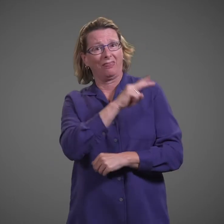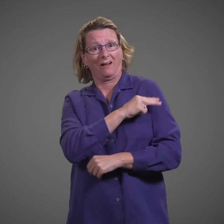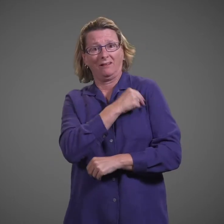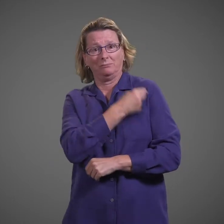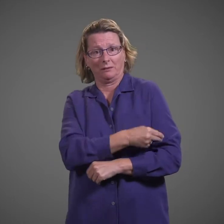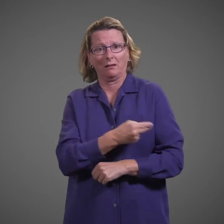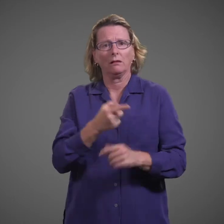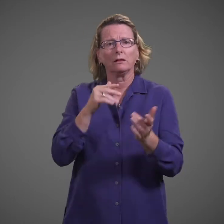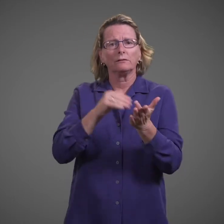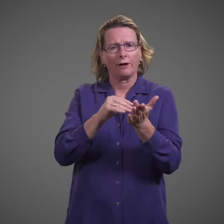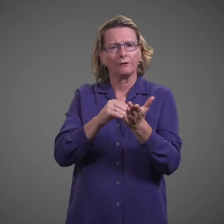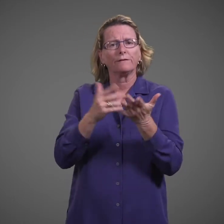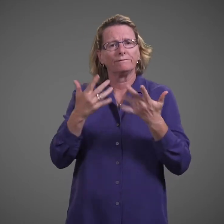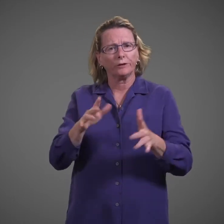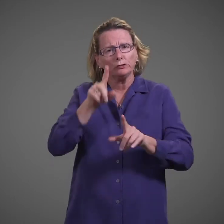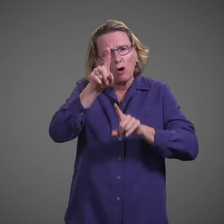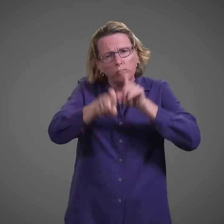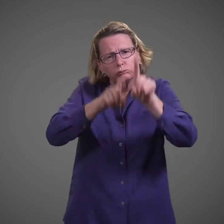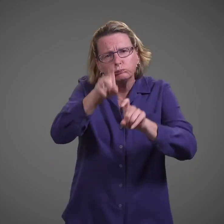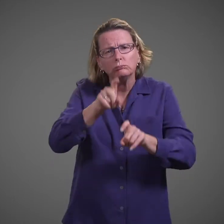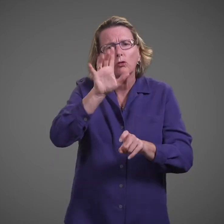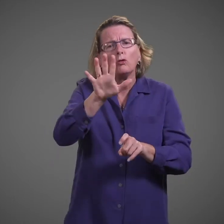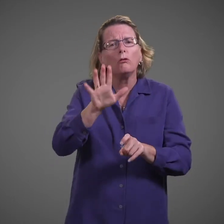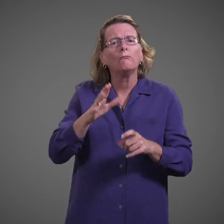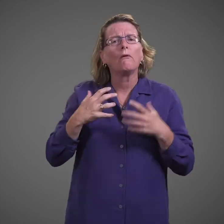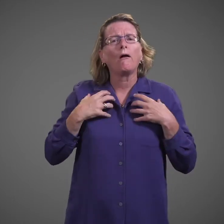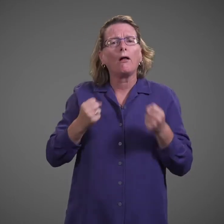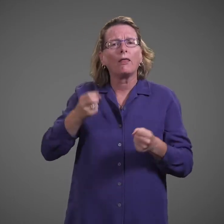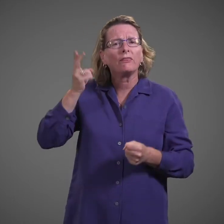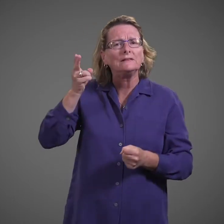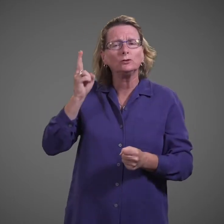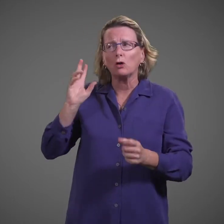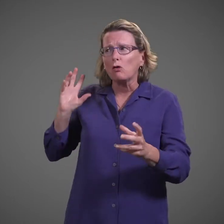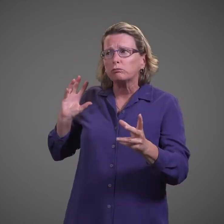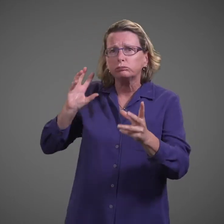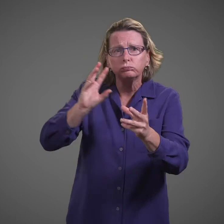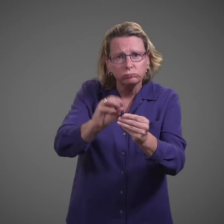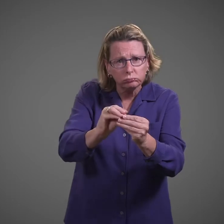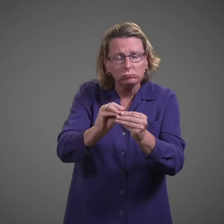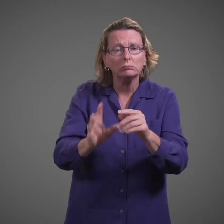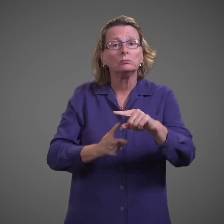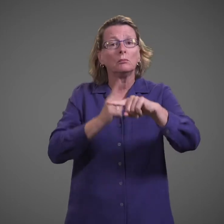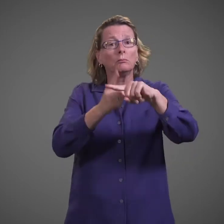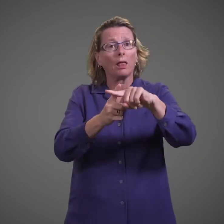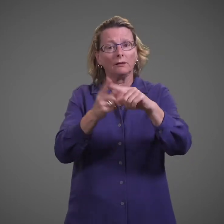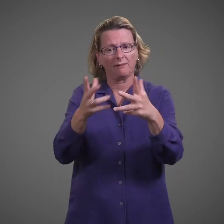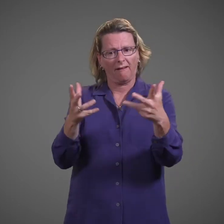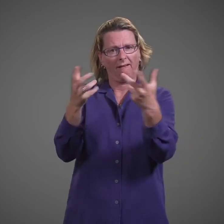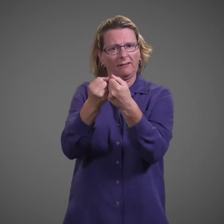At the hospital the doctor will ask you a series of questions about your health history up to this time,